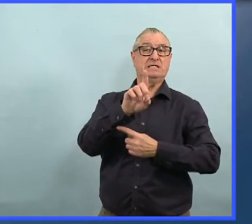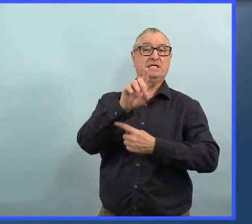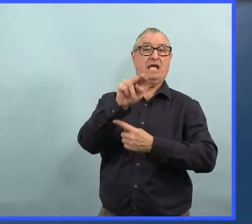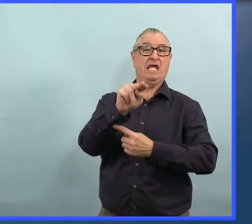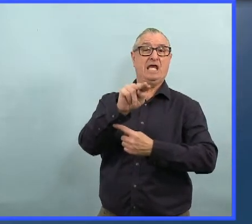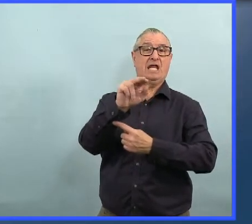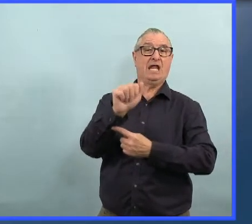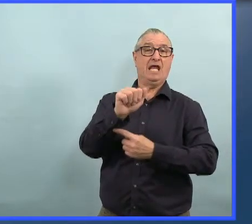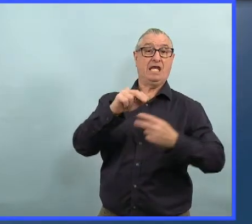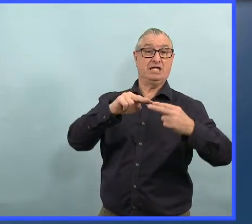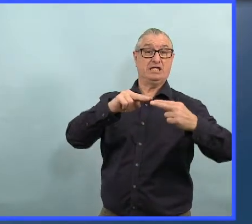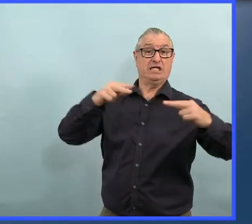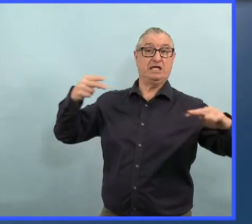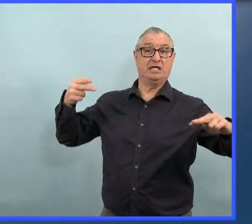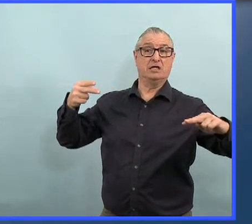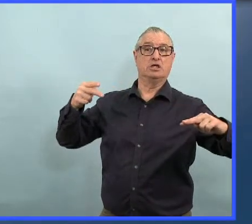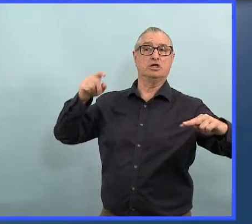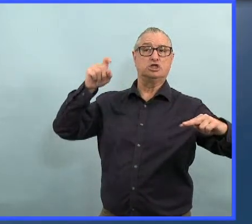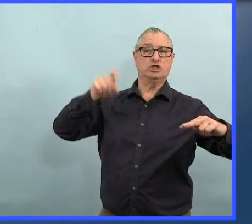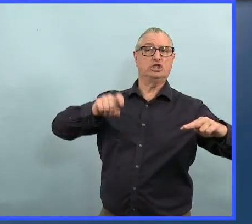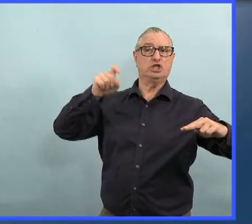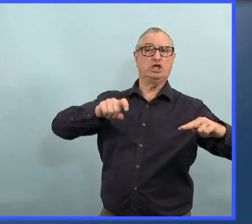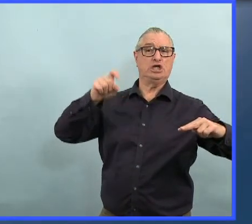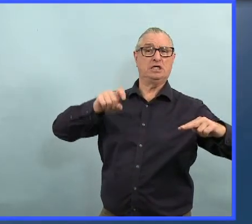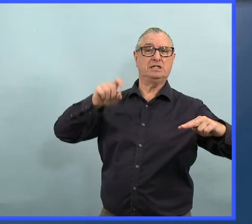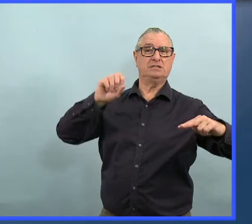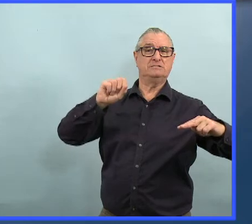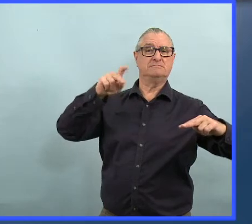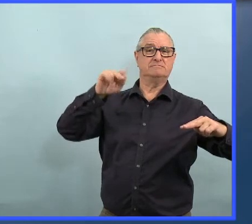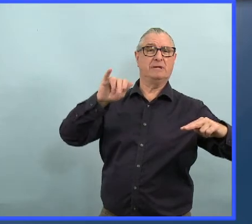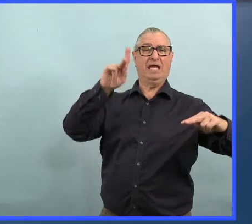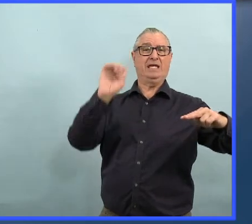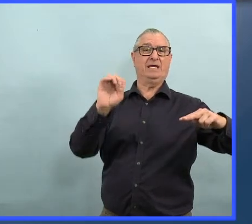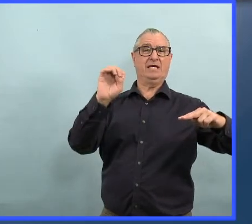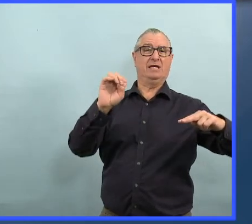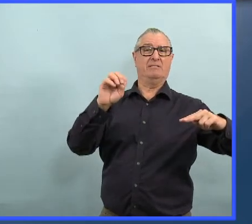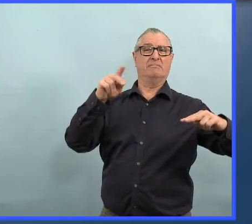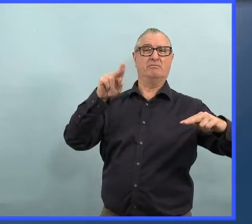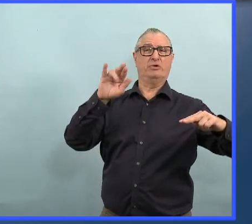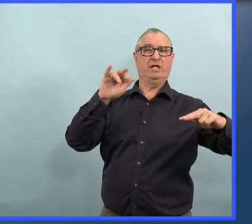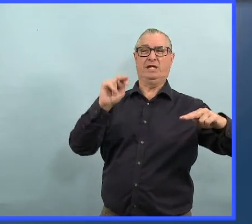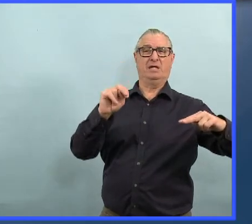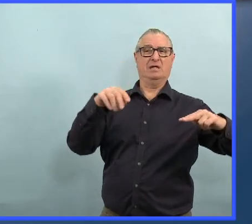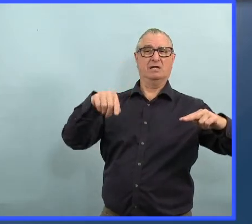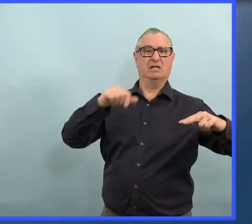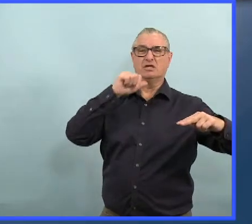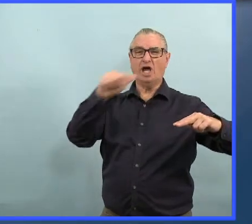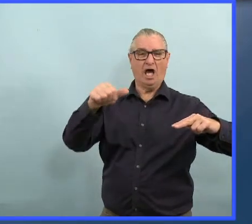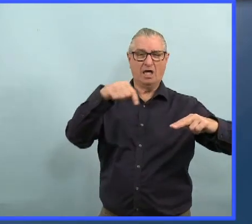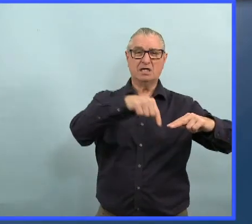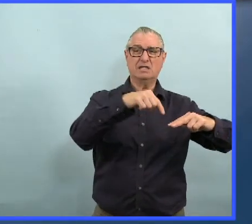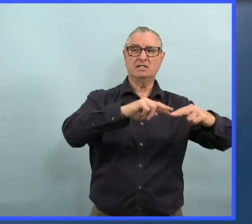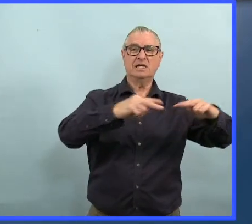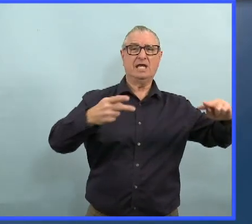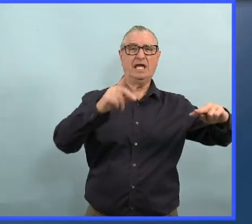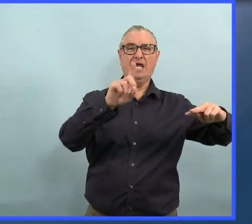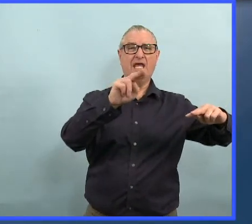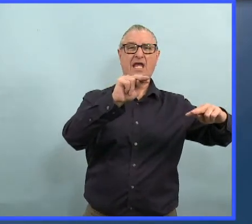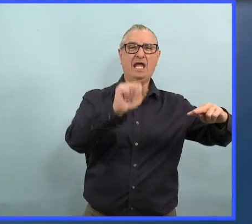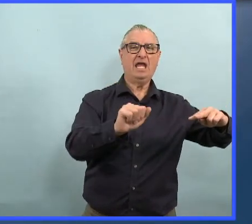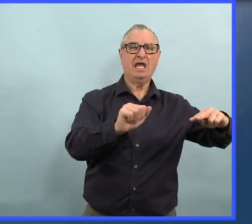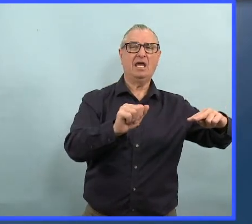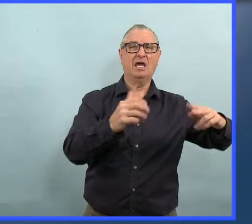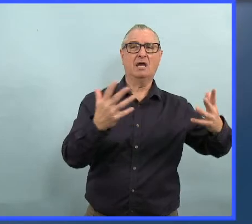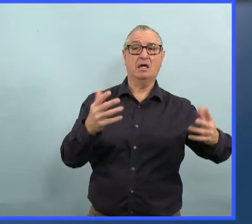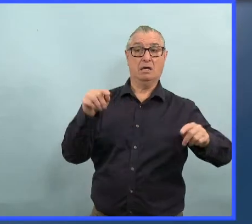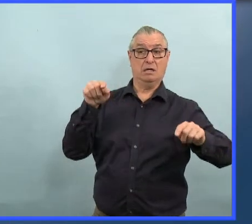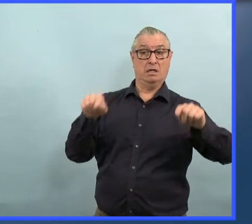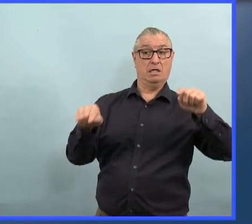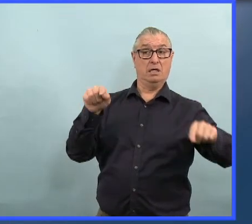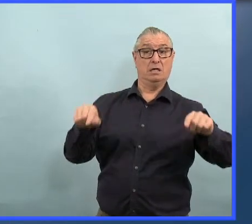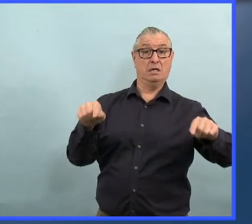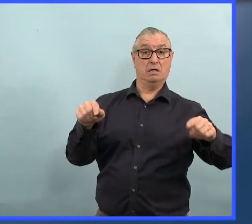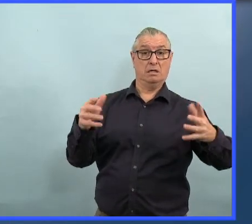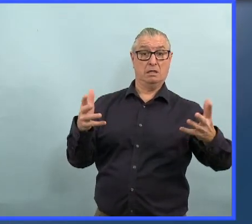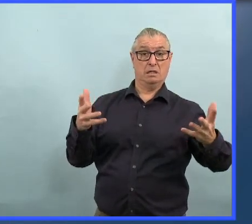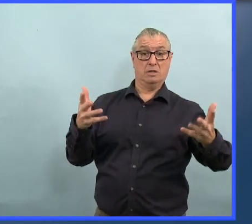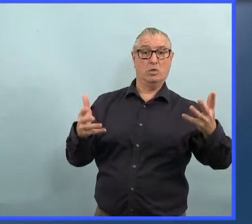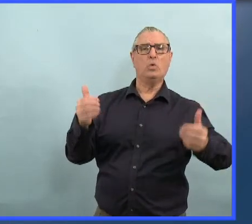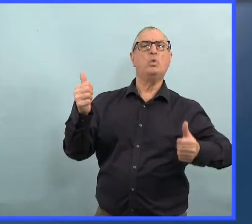than the spike protein because the dna inside replicates slower has there been any uh any